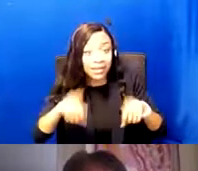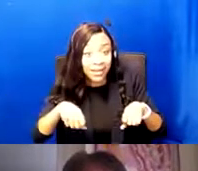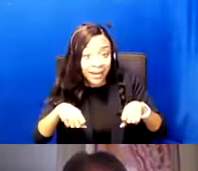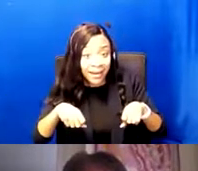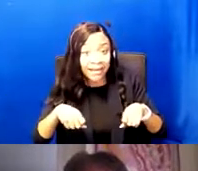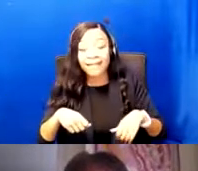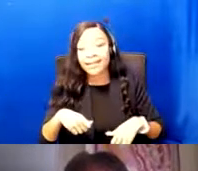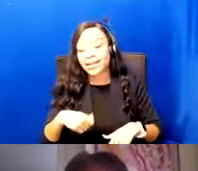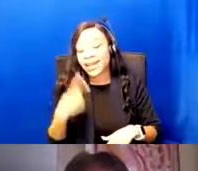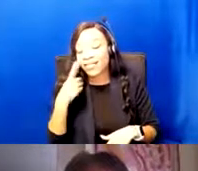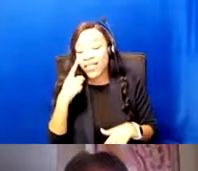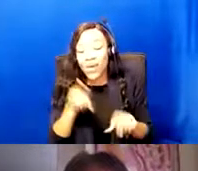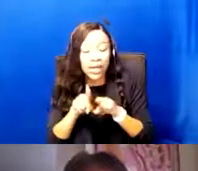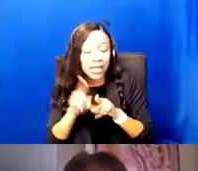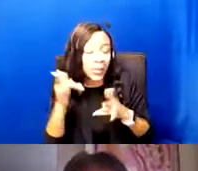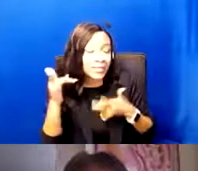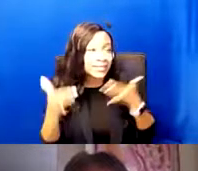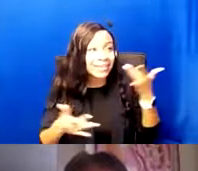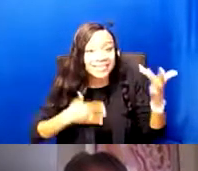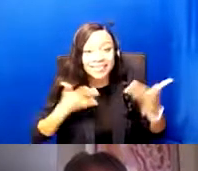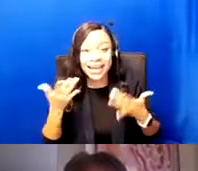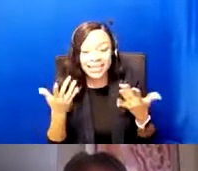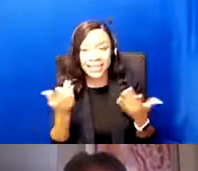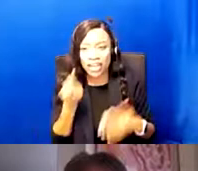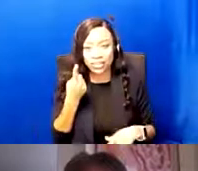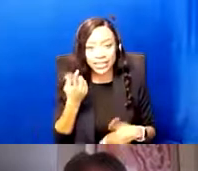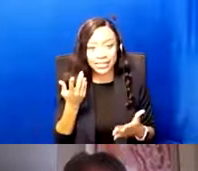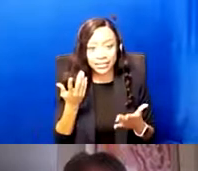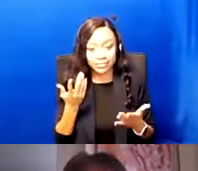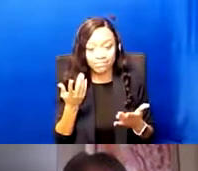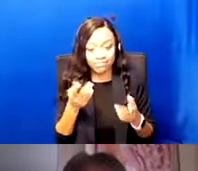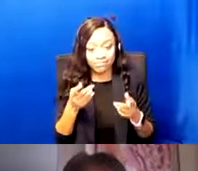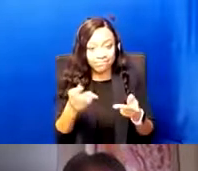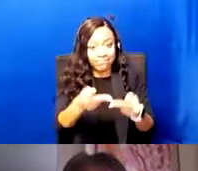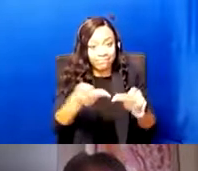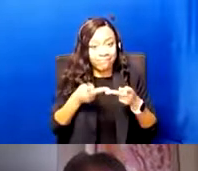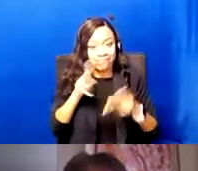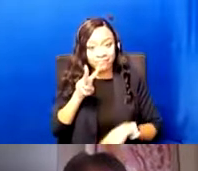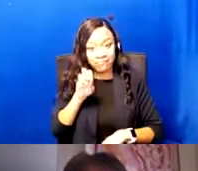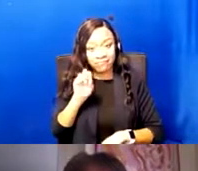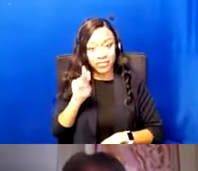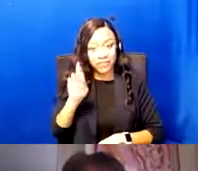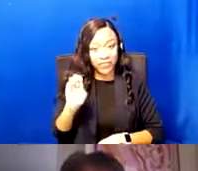exciting, it's a venue. It's fun to think about it as a venue with its own particular parameters